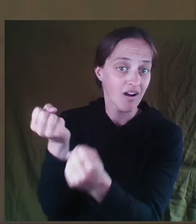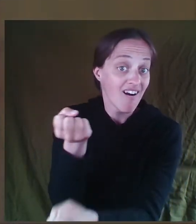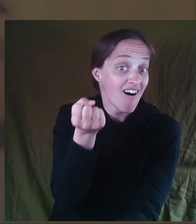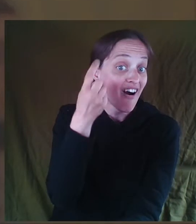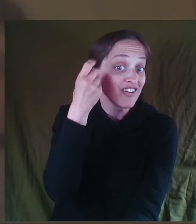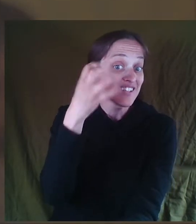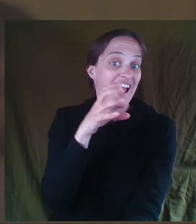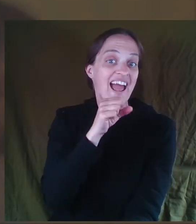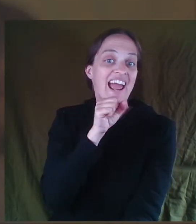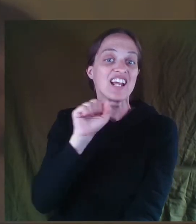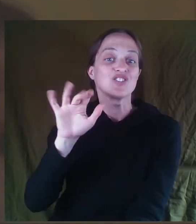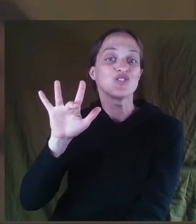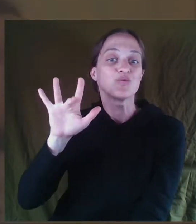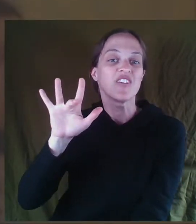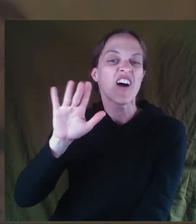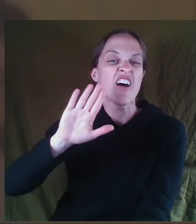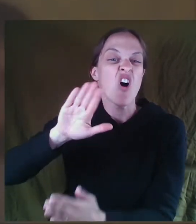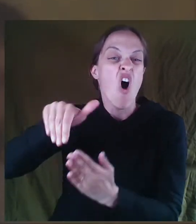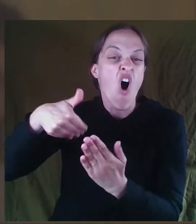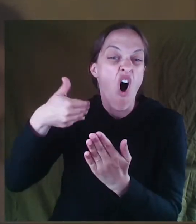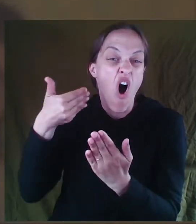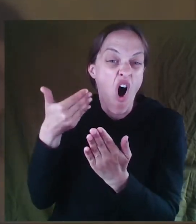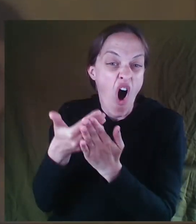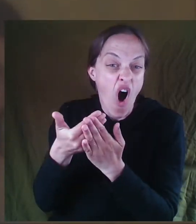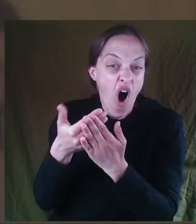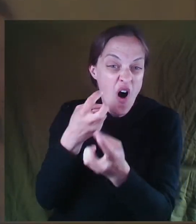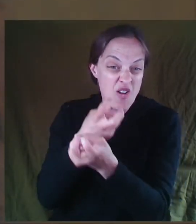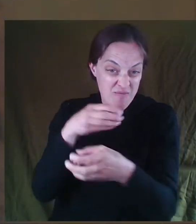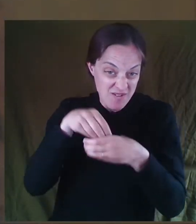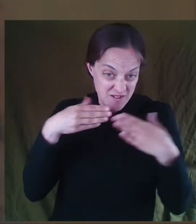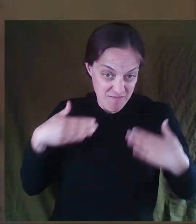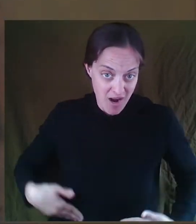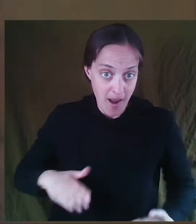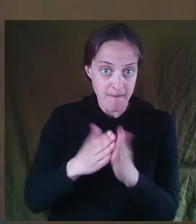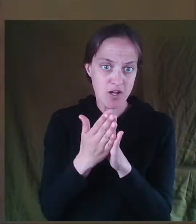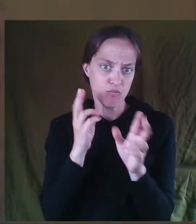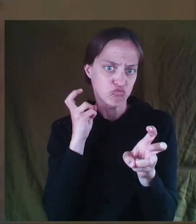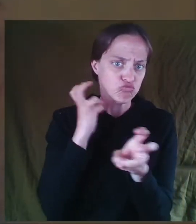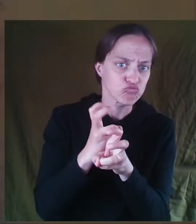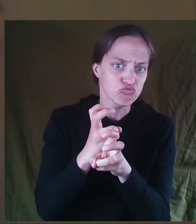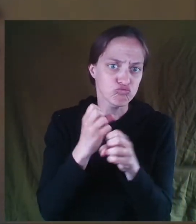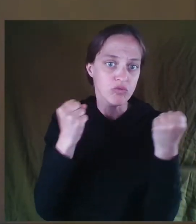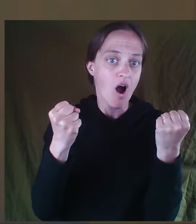Around age 25, all of your bones will be hard. Then, you won't stop growing.